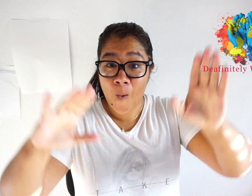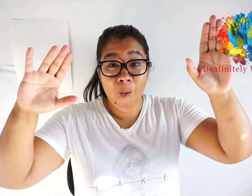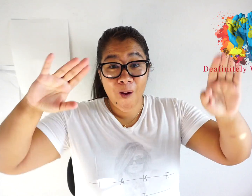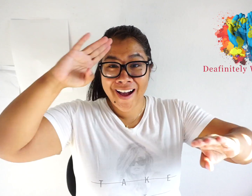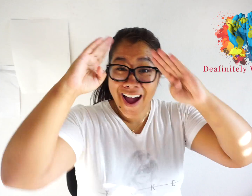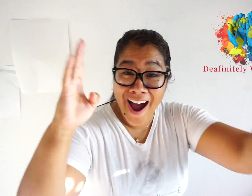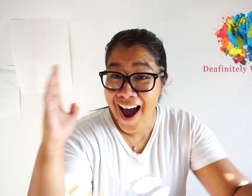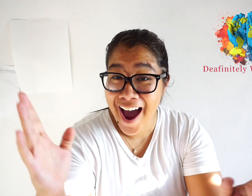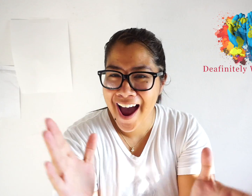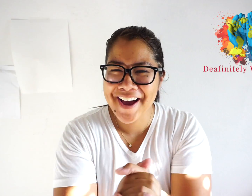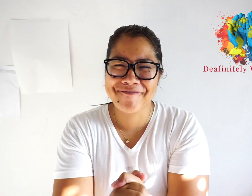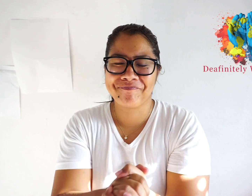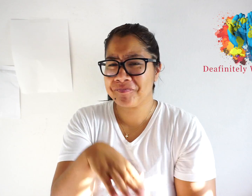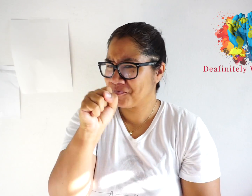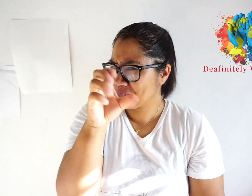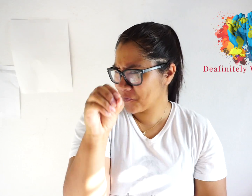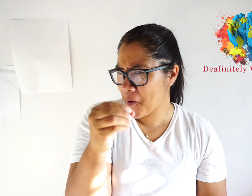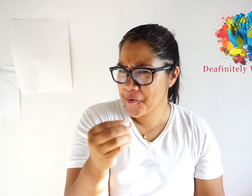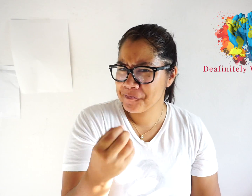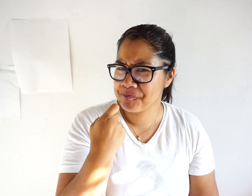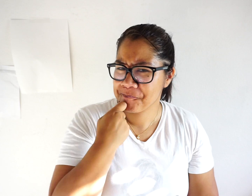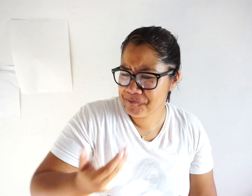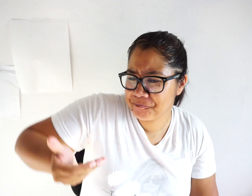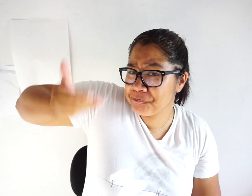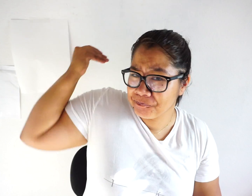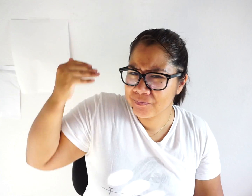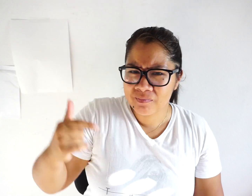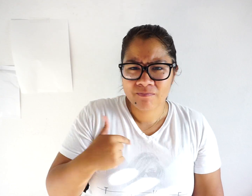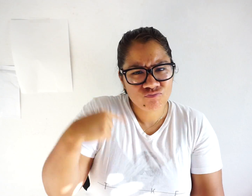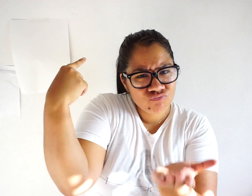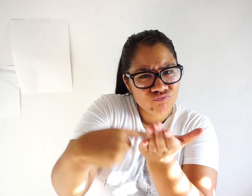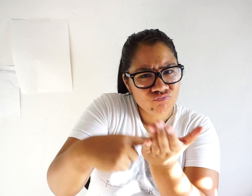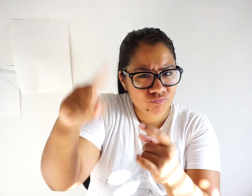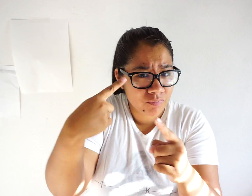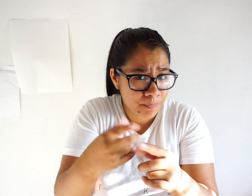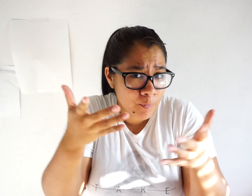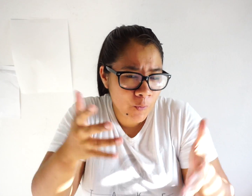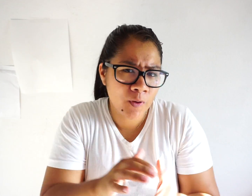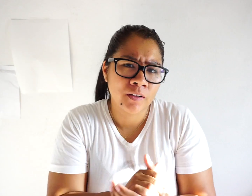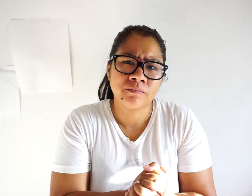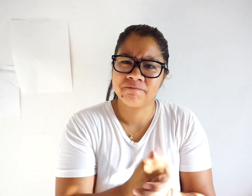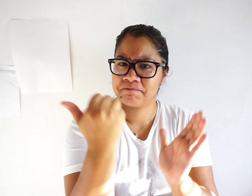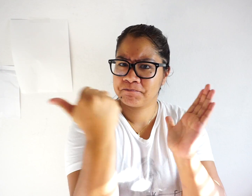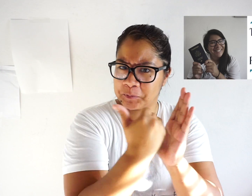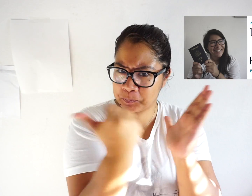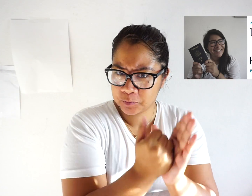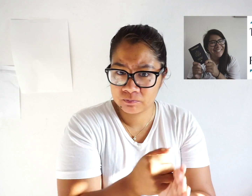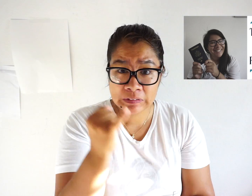Oh, hi! So last time, I had talked about passports